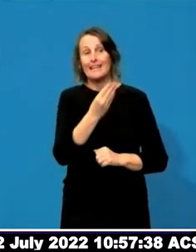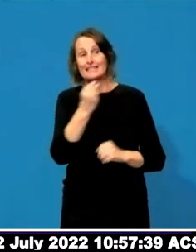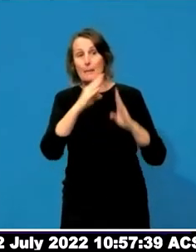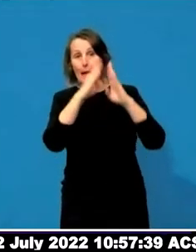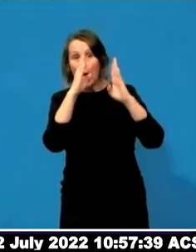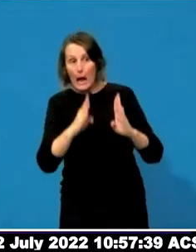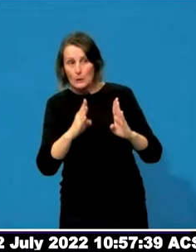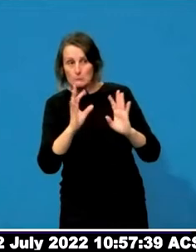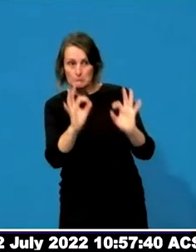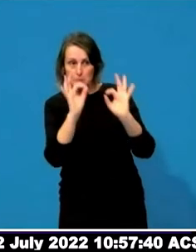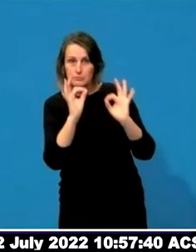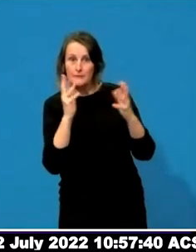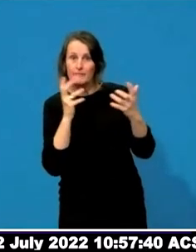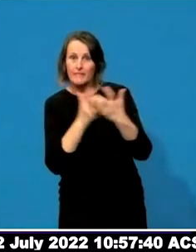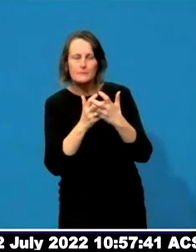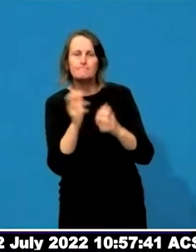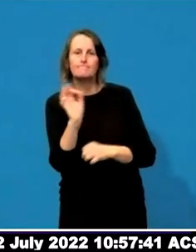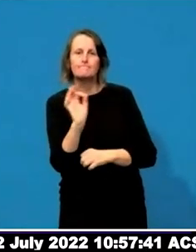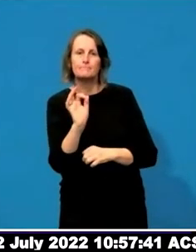A lot of work has been done in that area.